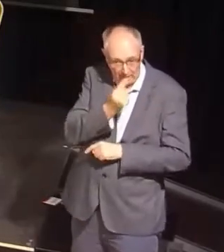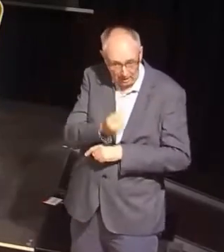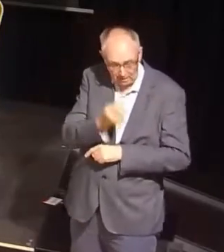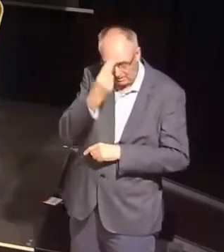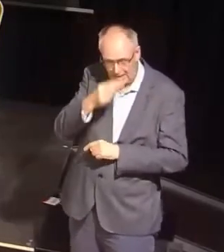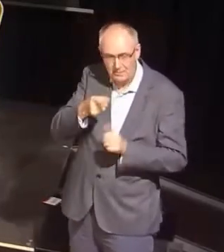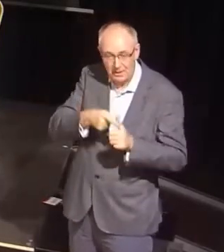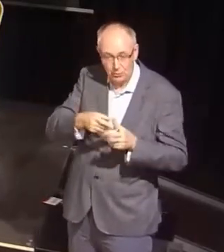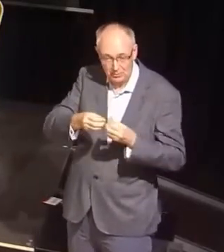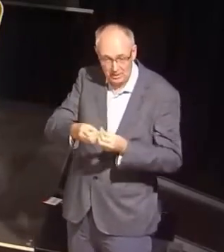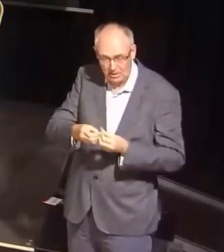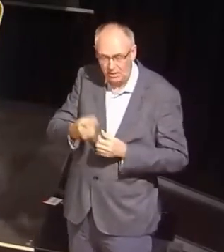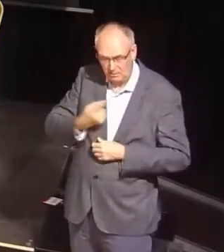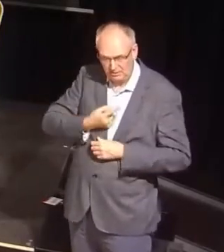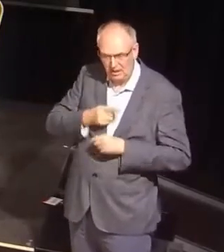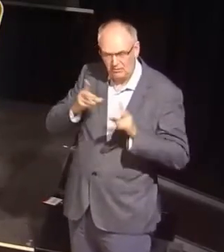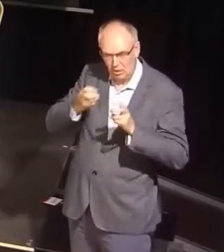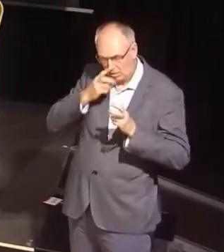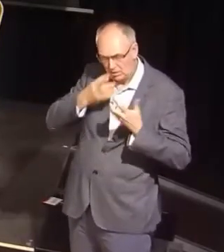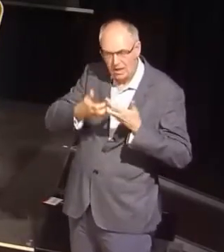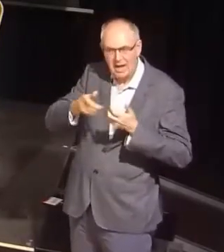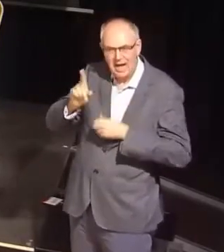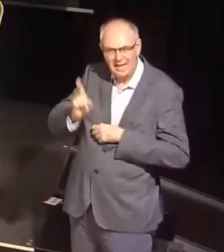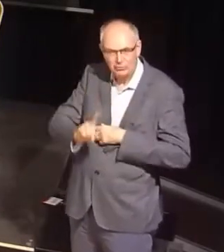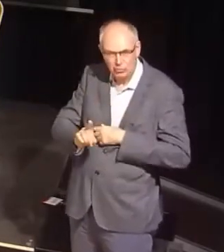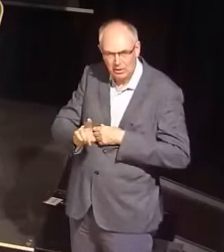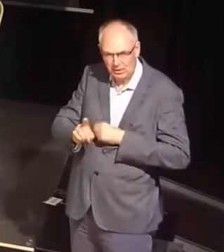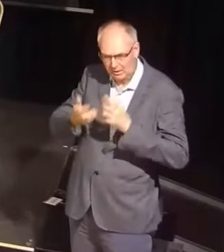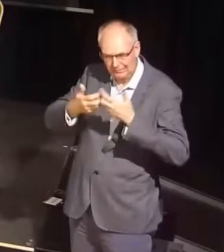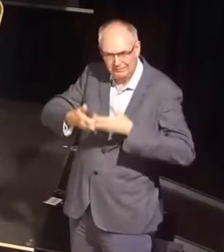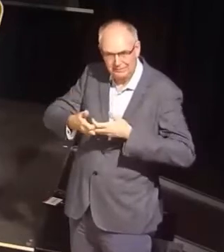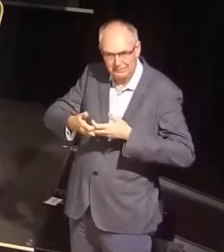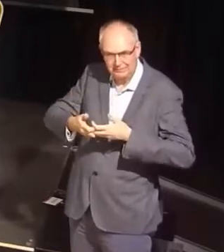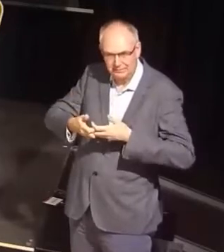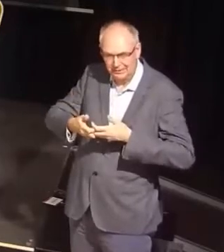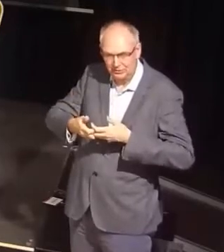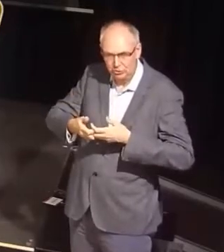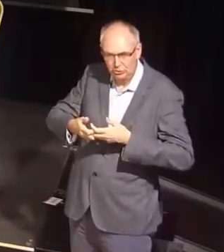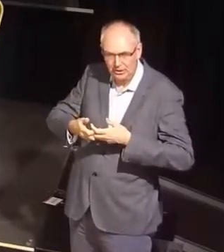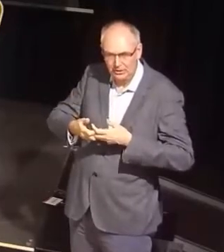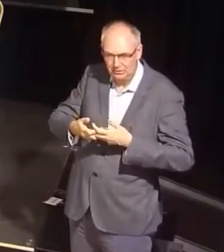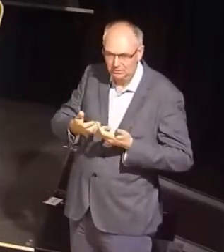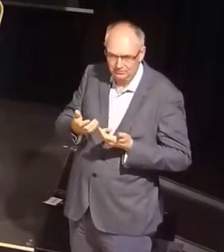I'm an electronic assistive technology technician for the charity. I'm really sorry my job title is so long,